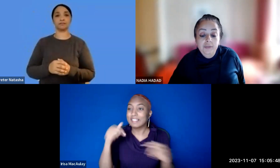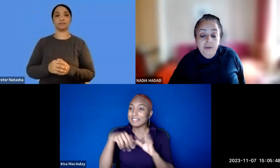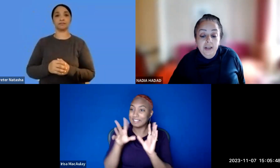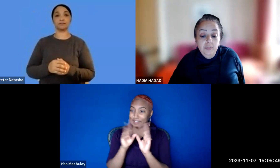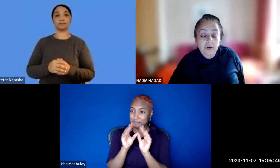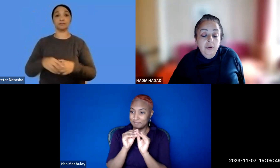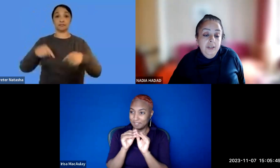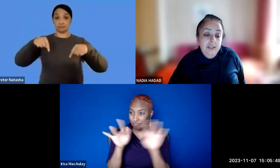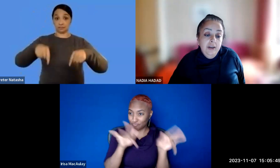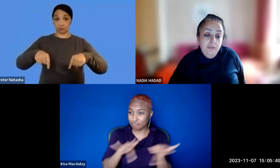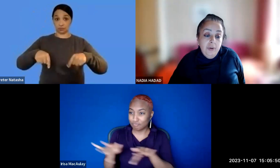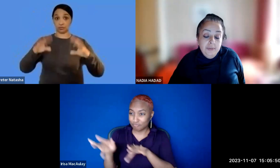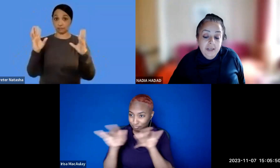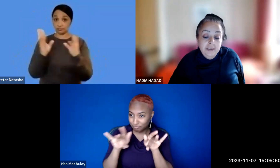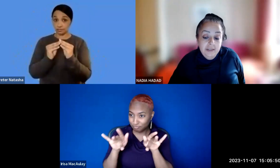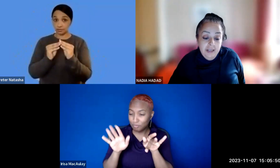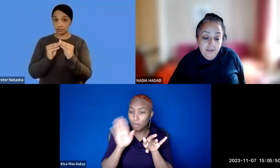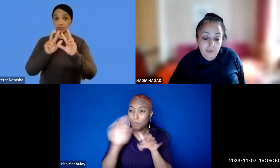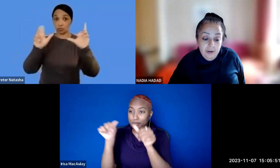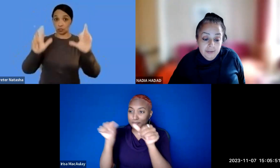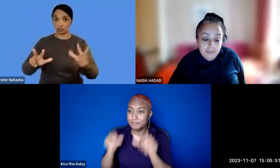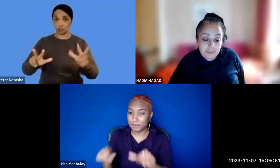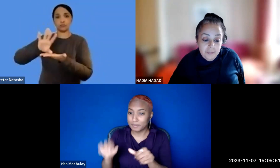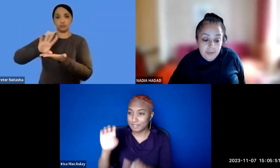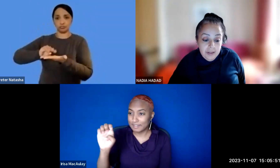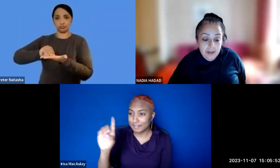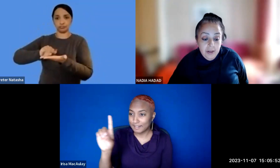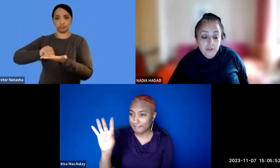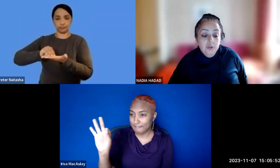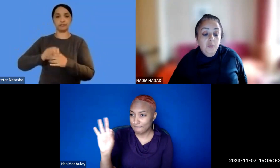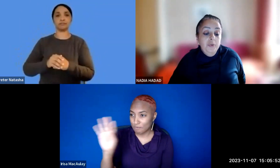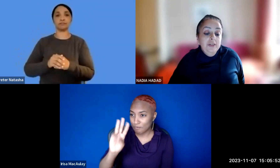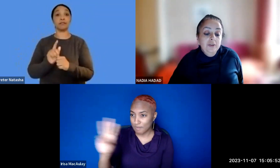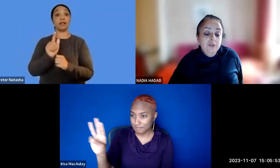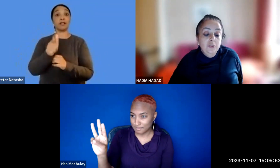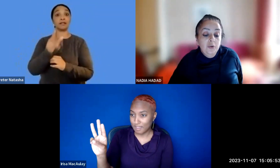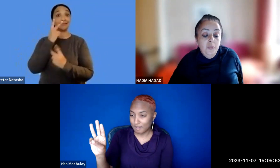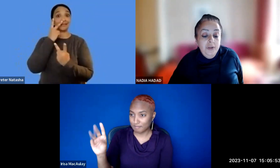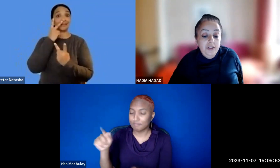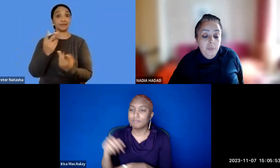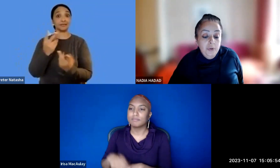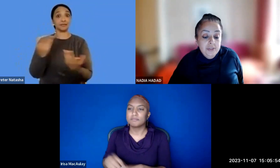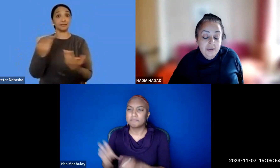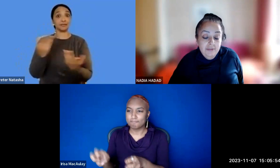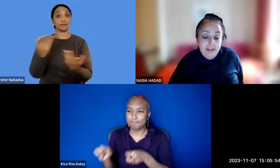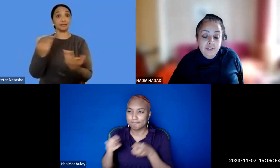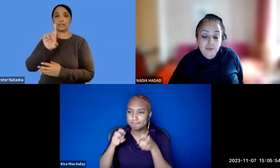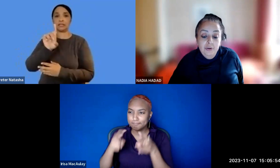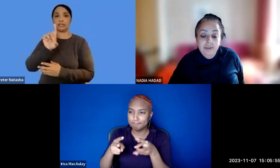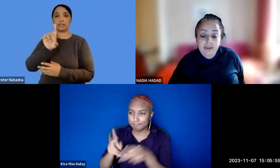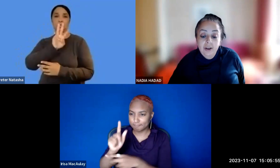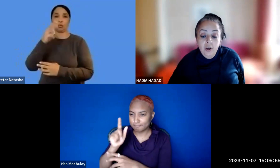and will be available on EDF's website later on. Please complete the post-event survey,